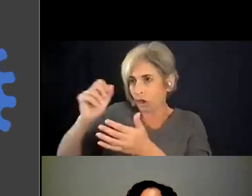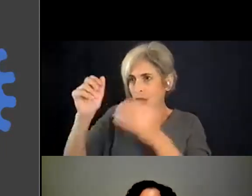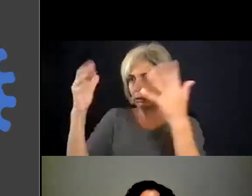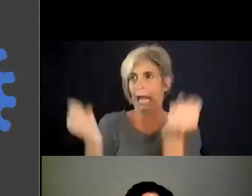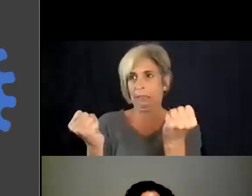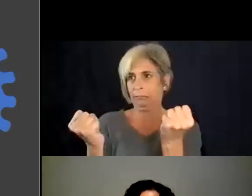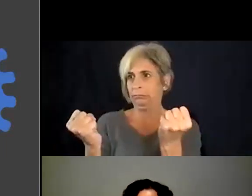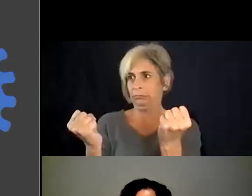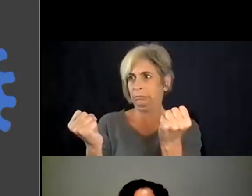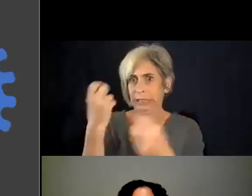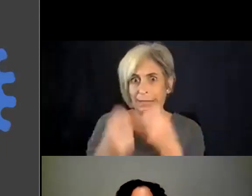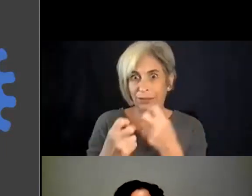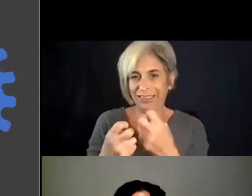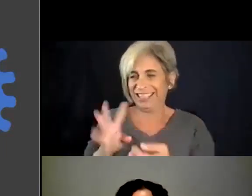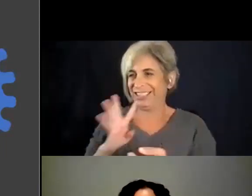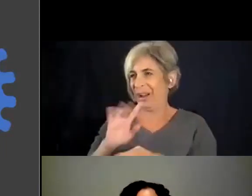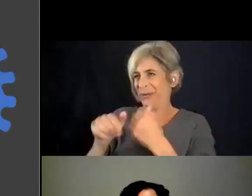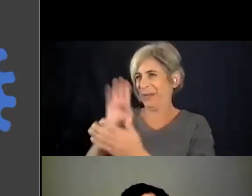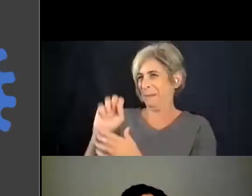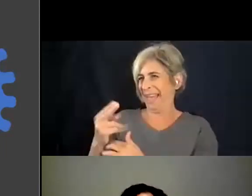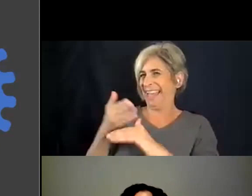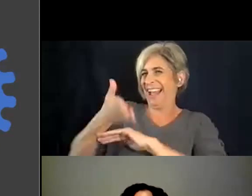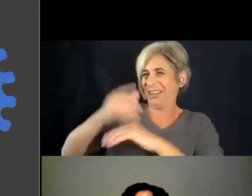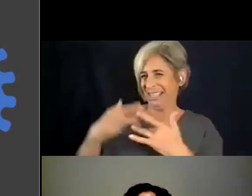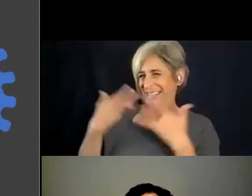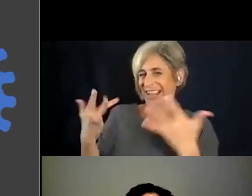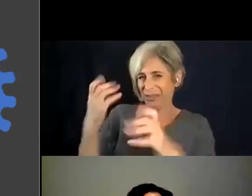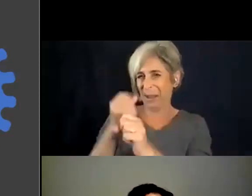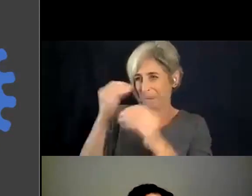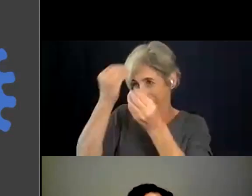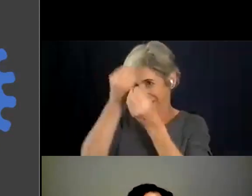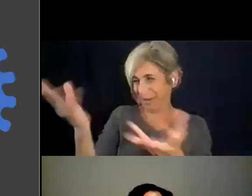So, I'm going to talk to Beth. Probably after this event and get some more insight on that.